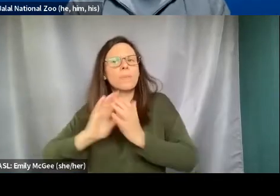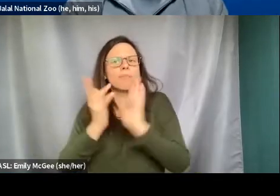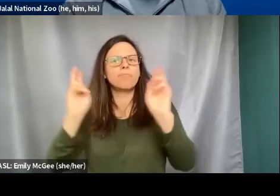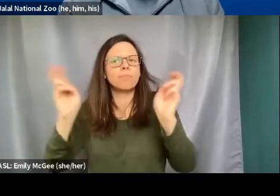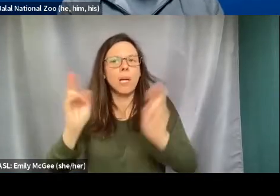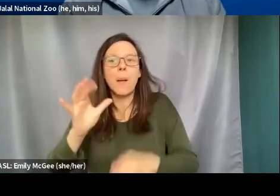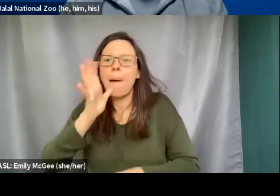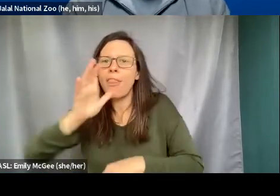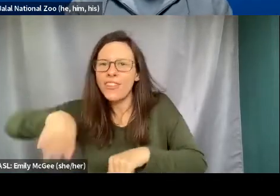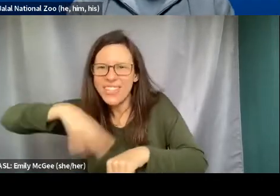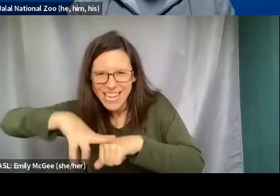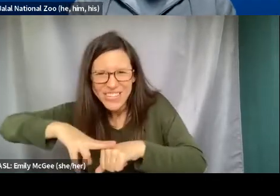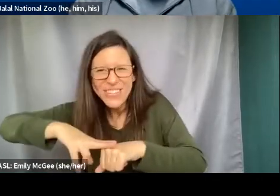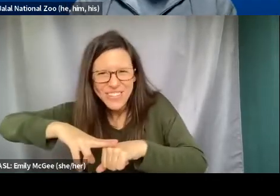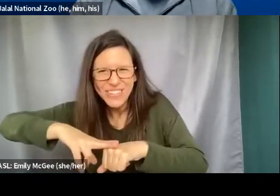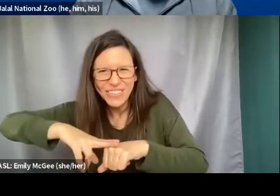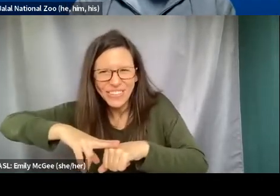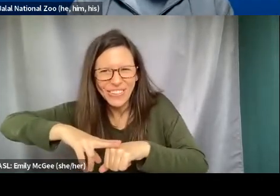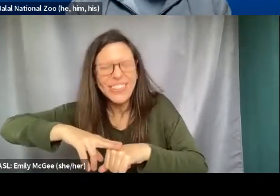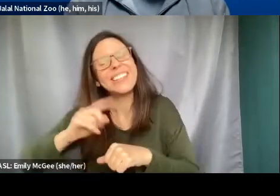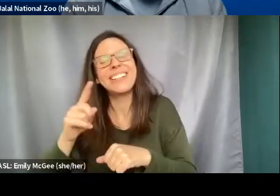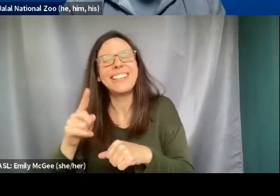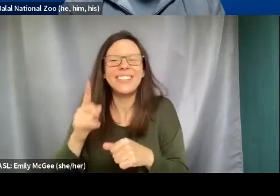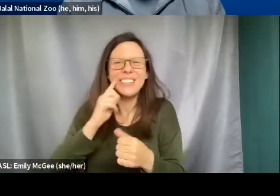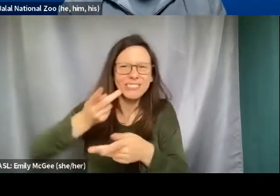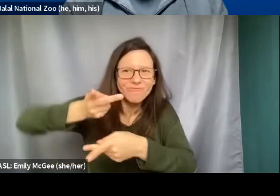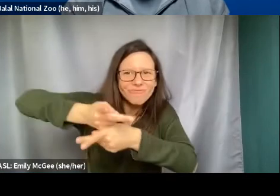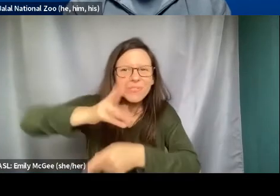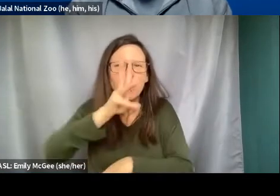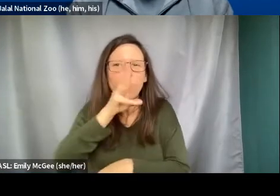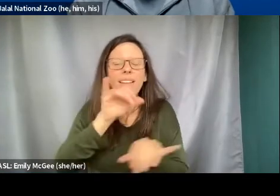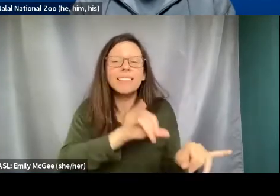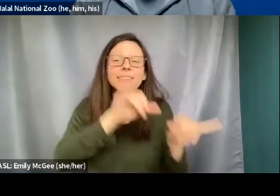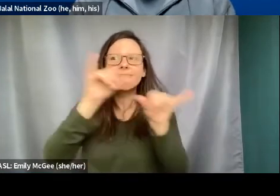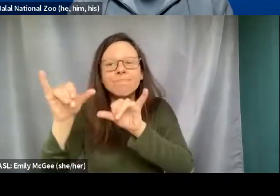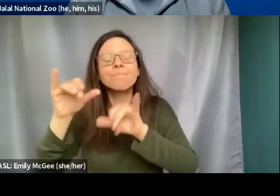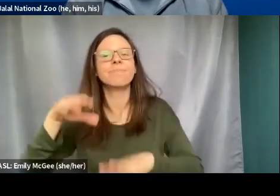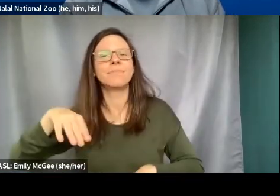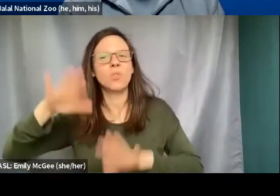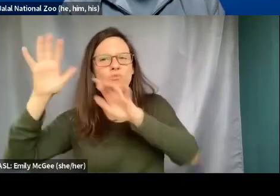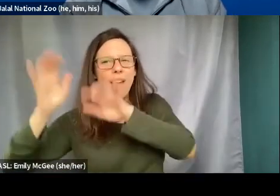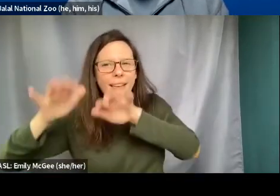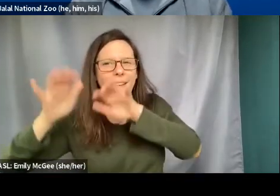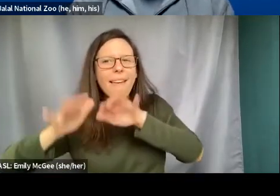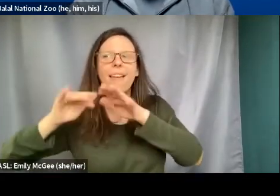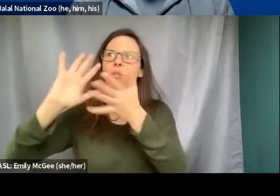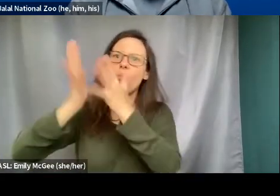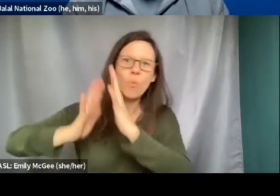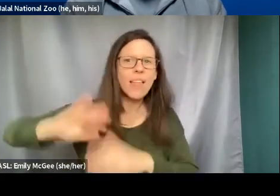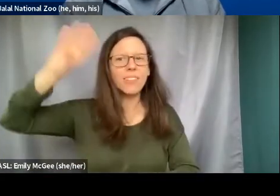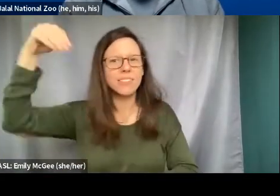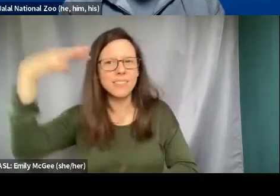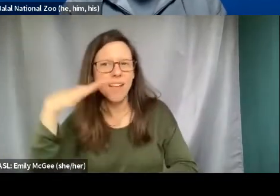nature does using the rainstorms and weather events to help control the amount of, whether